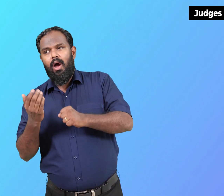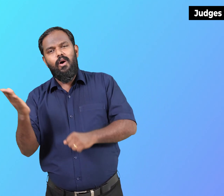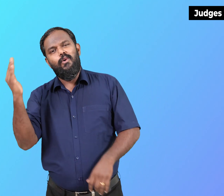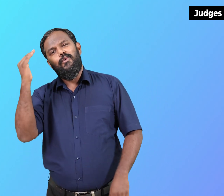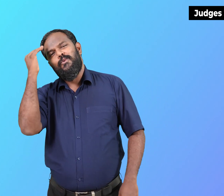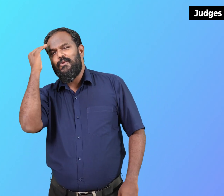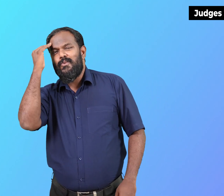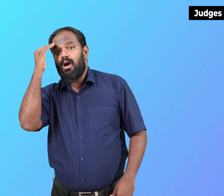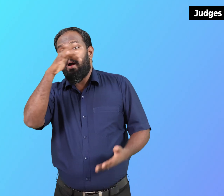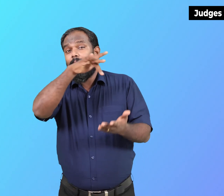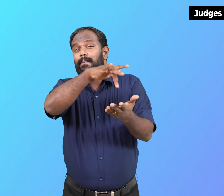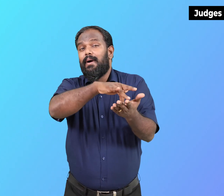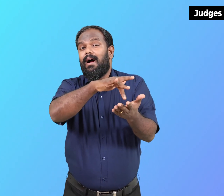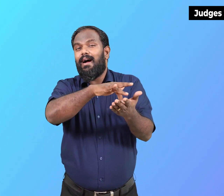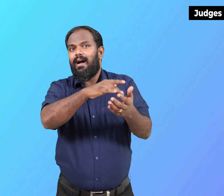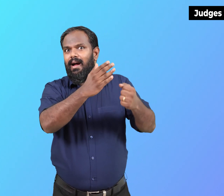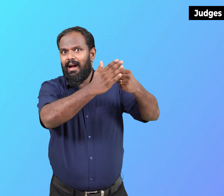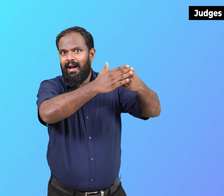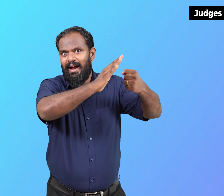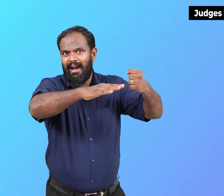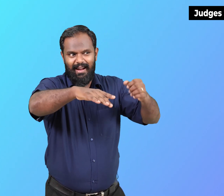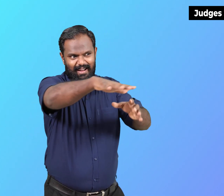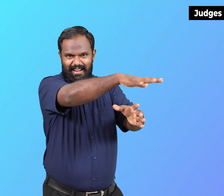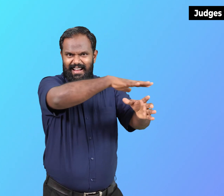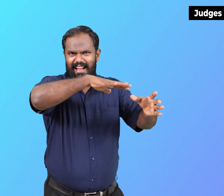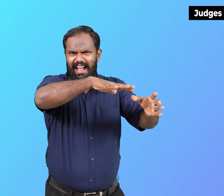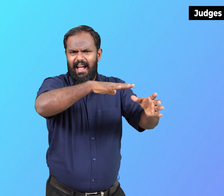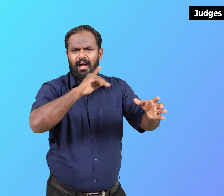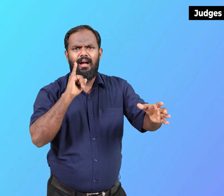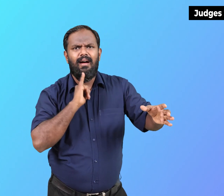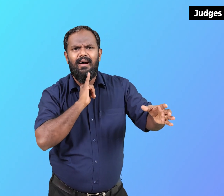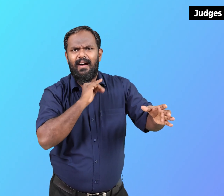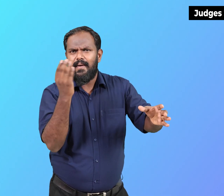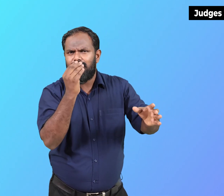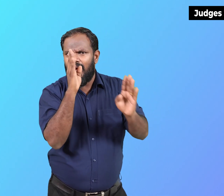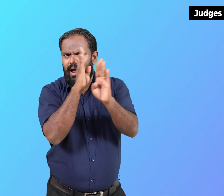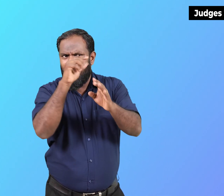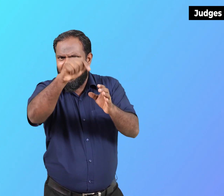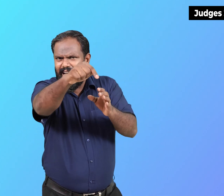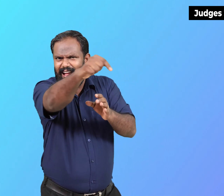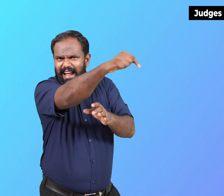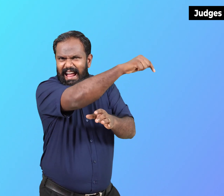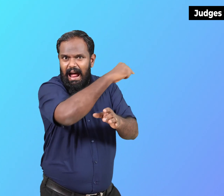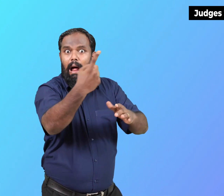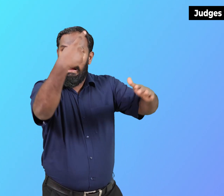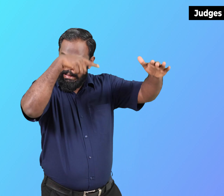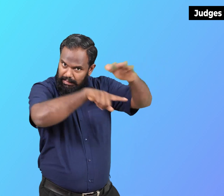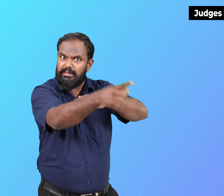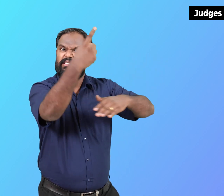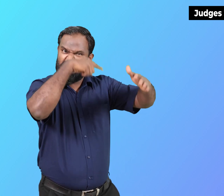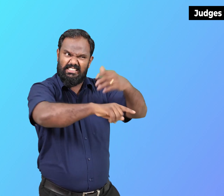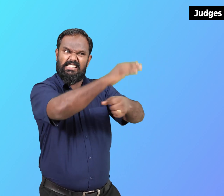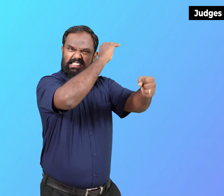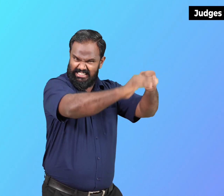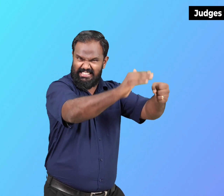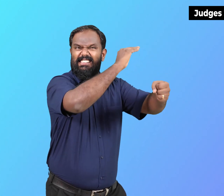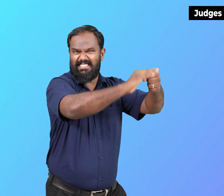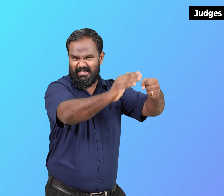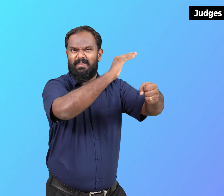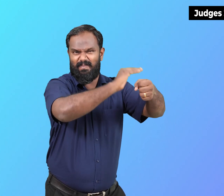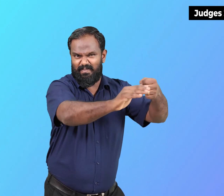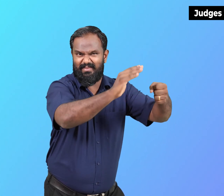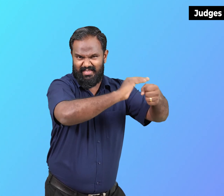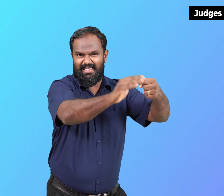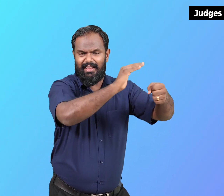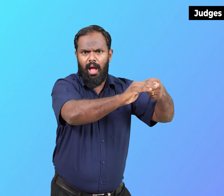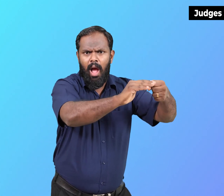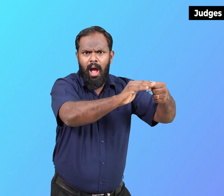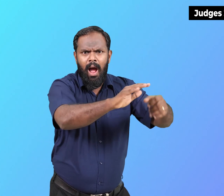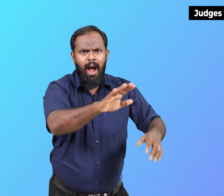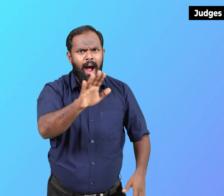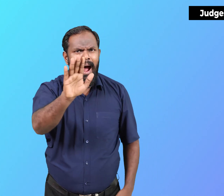The men who were hiding rushed into the city of Gibeah. They spread out and killed everyone in the city with their swords.